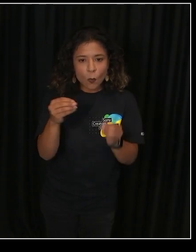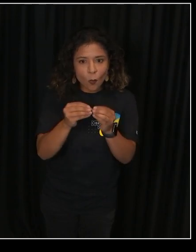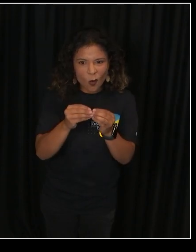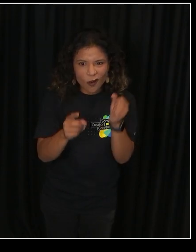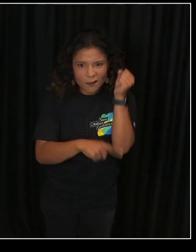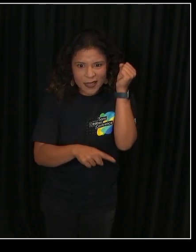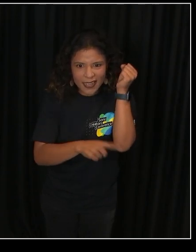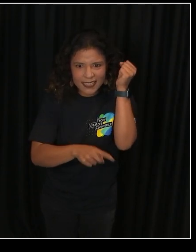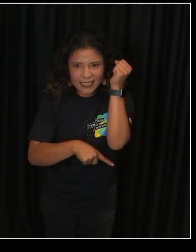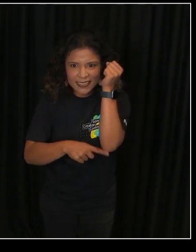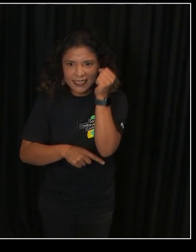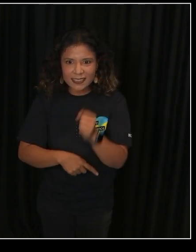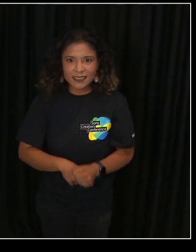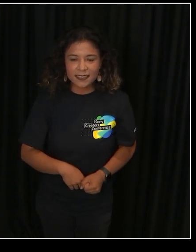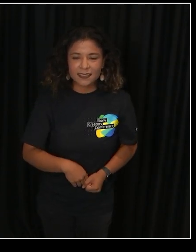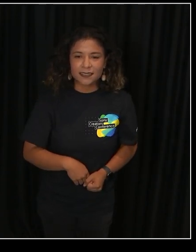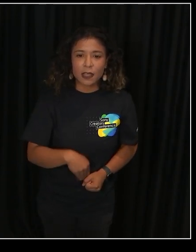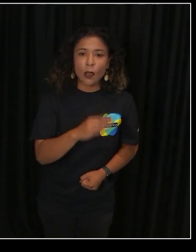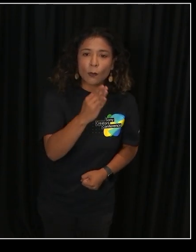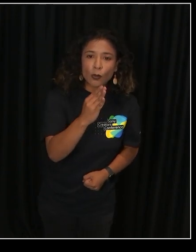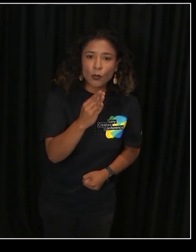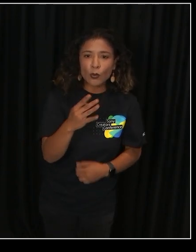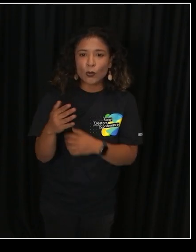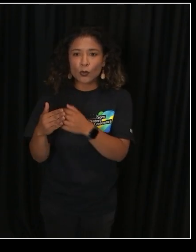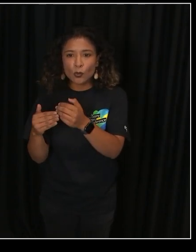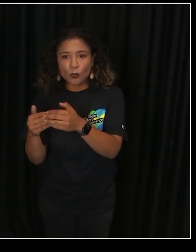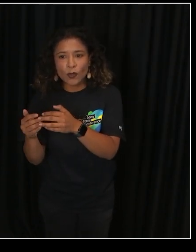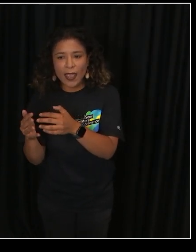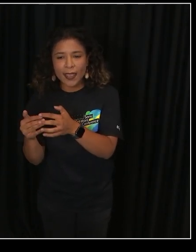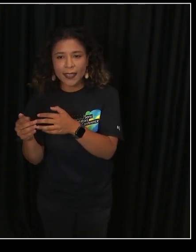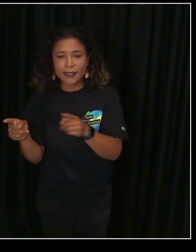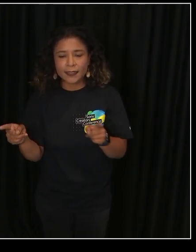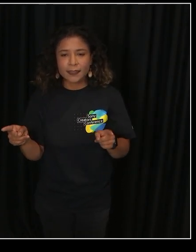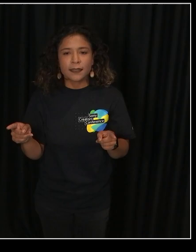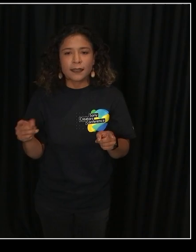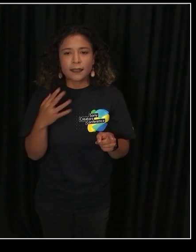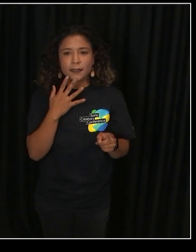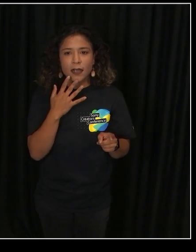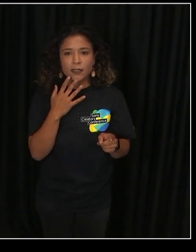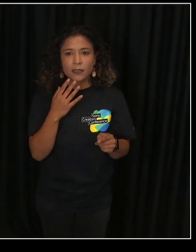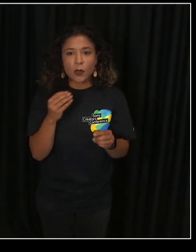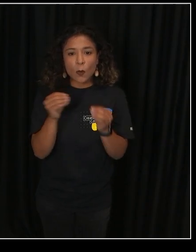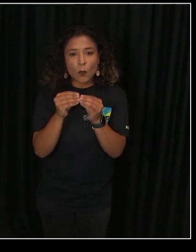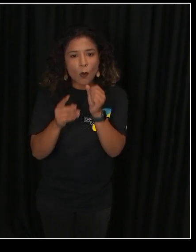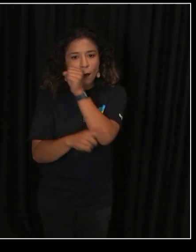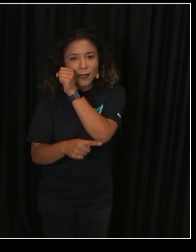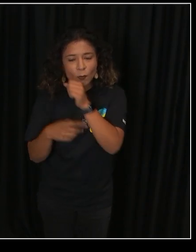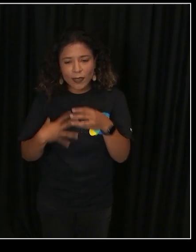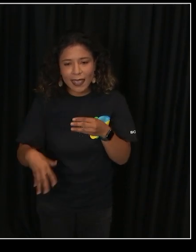So the blue and the gray examples are penalties that were added just for that track with that car.